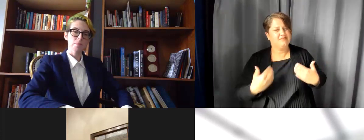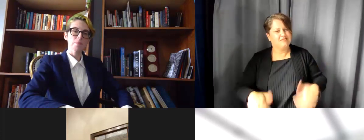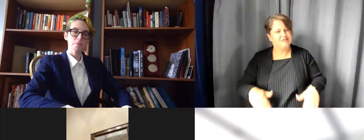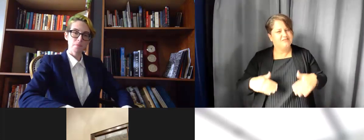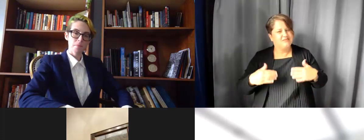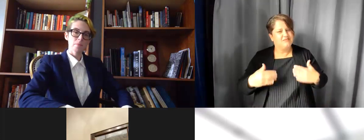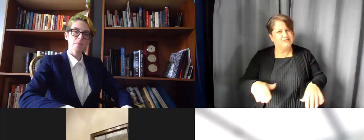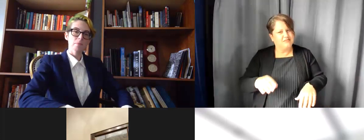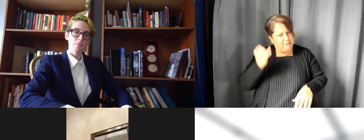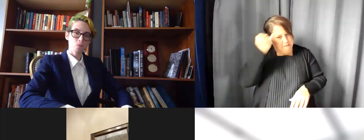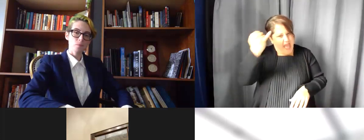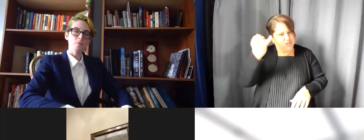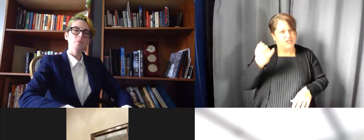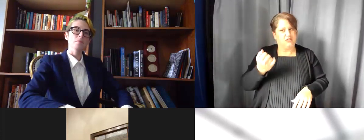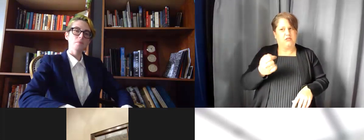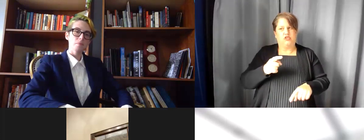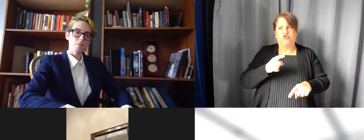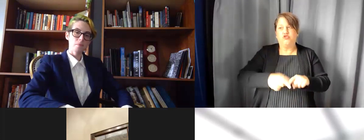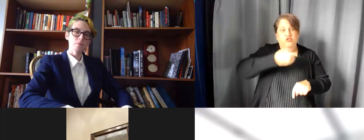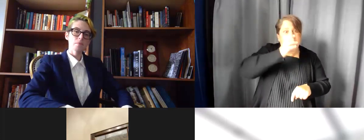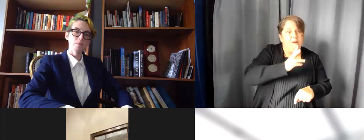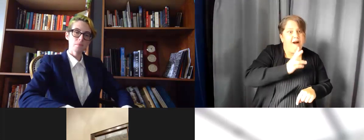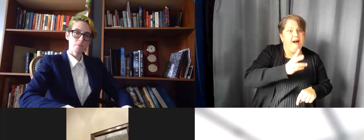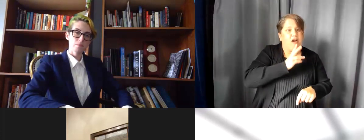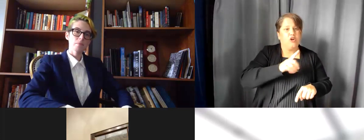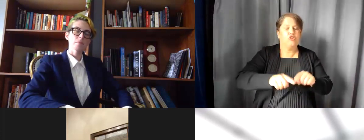Jordan Radford: ability to focus, because it's always in the back of your brain like